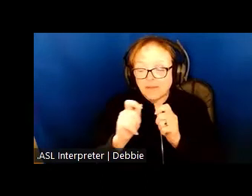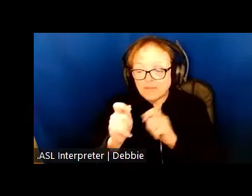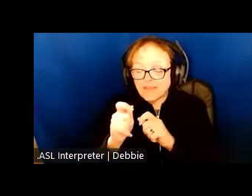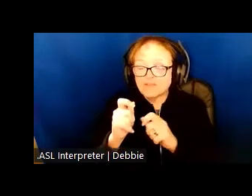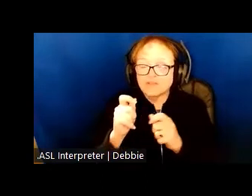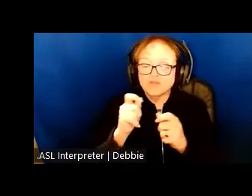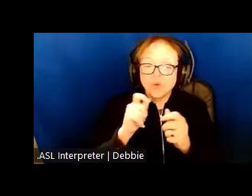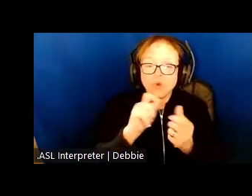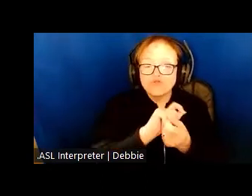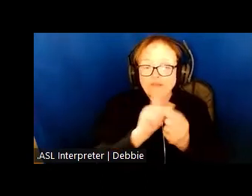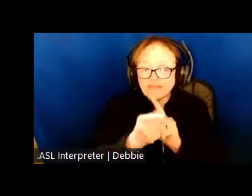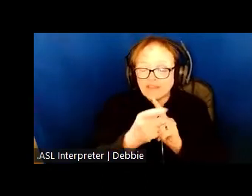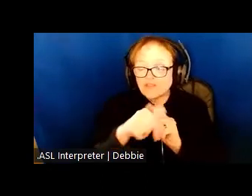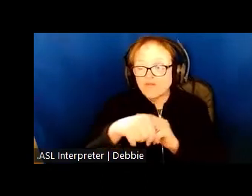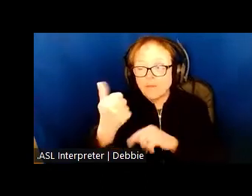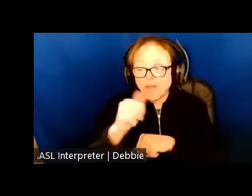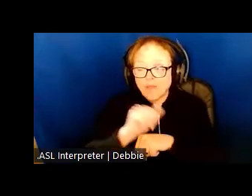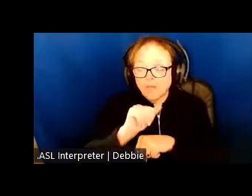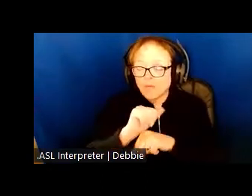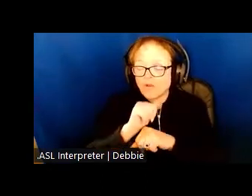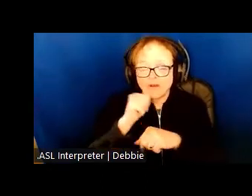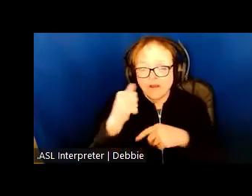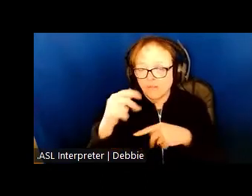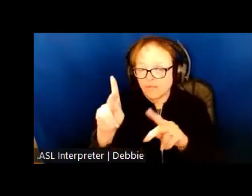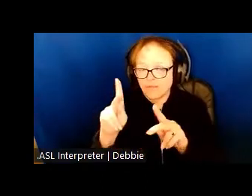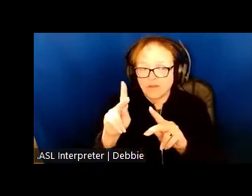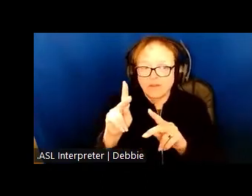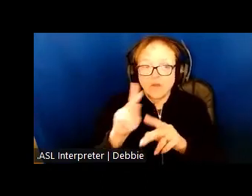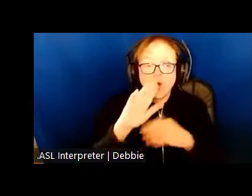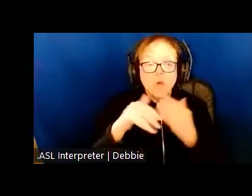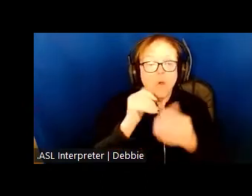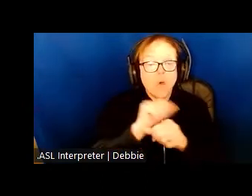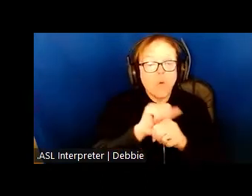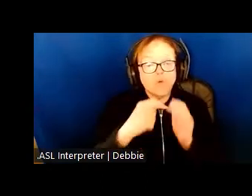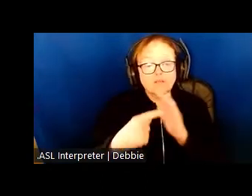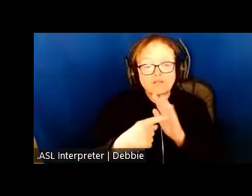are not permitted. All work samples must be submitted in English.